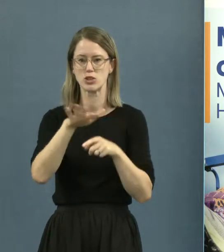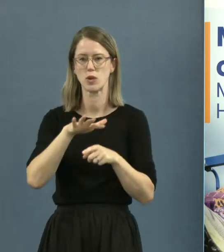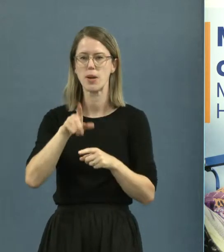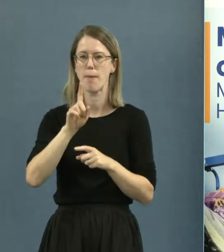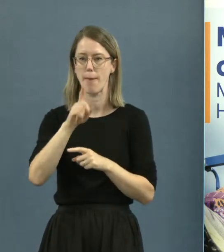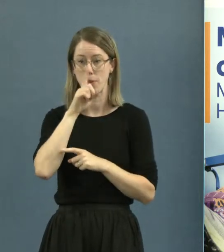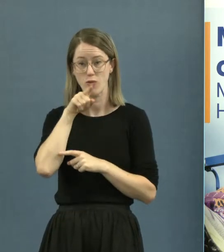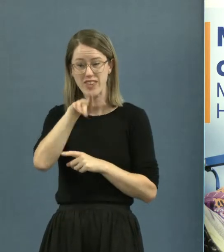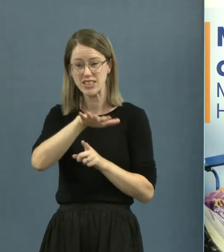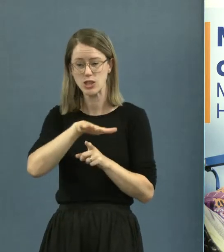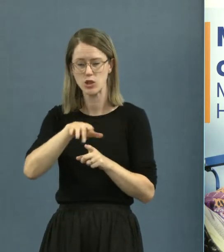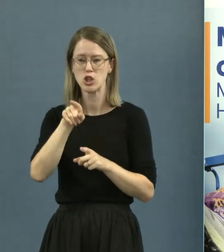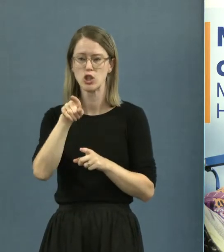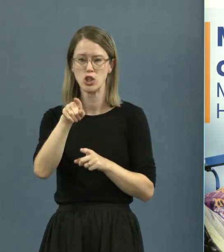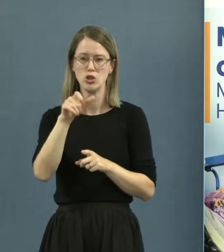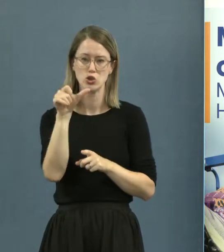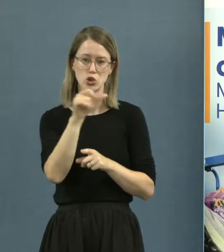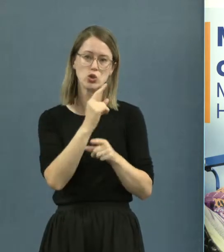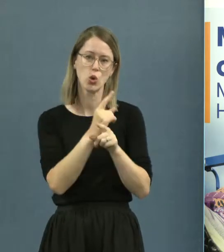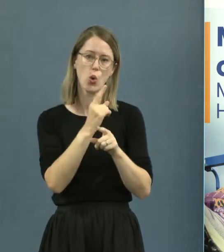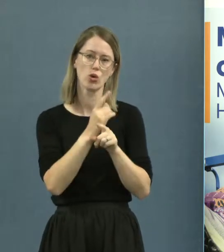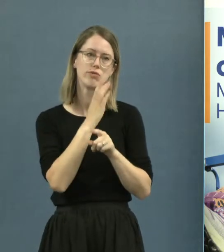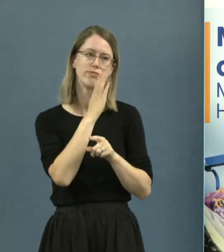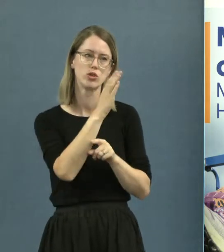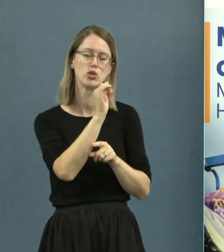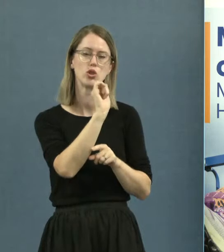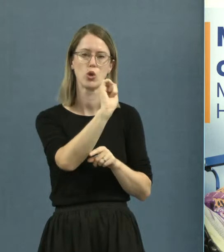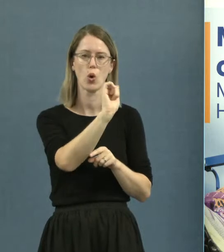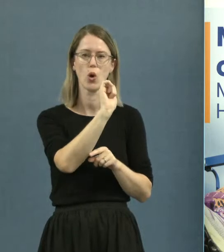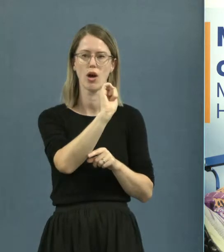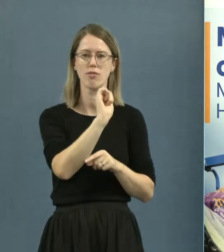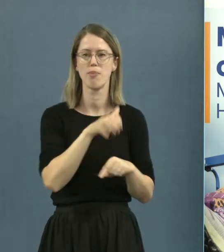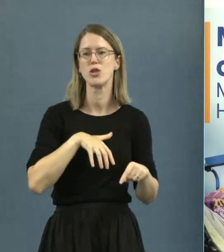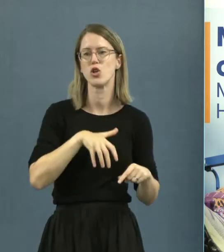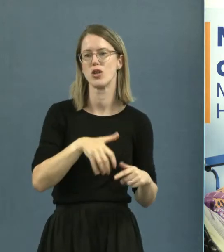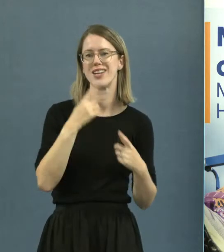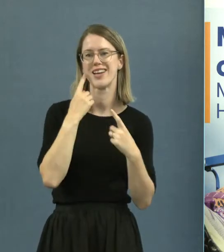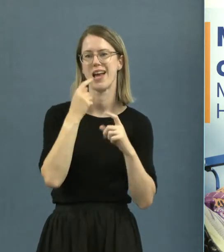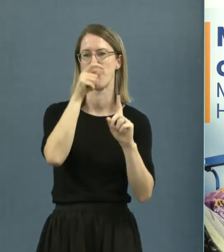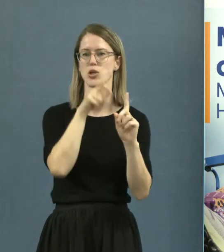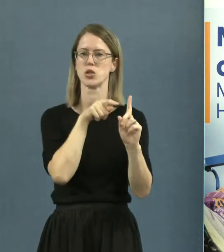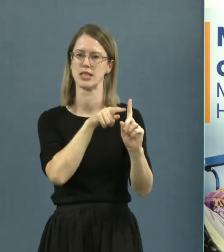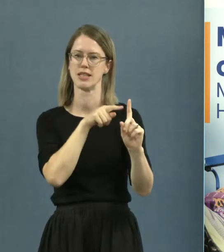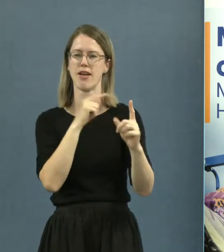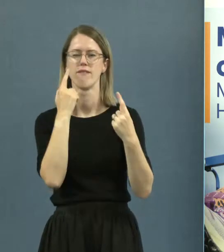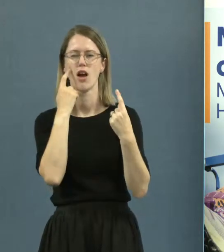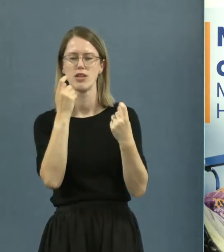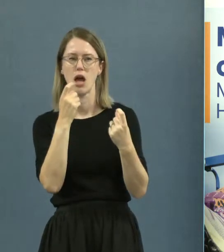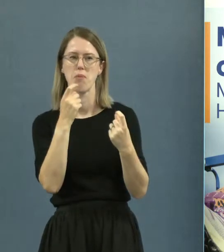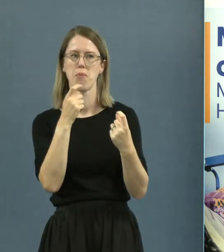people in that situation do need to talk to their maternity